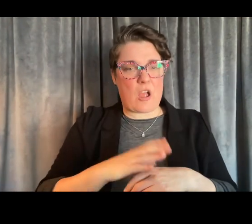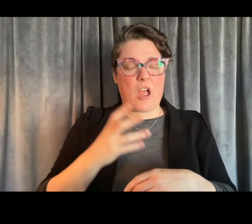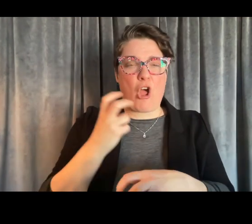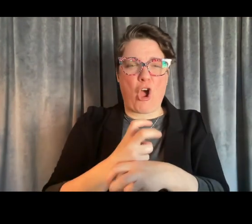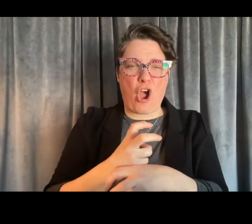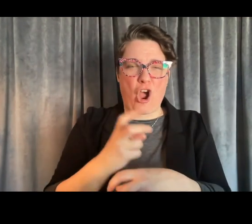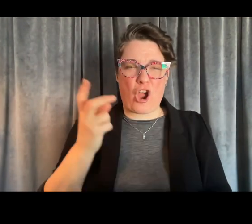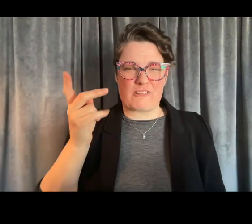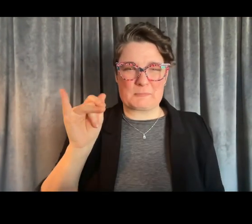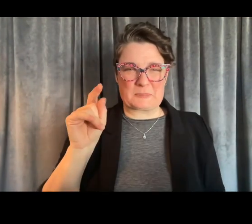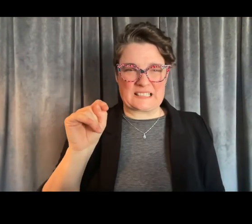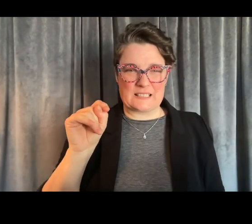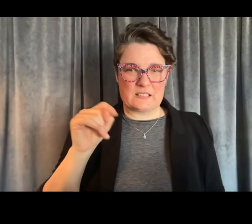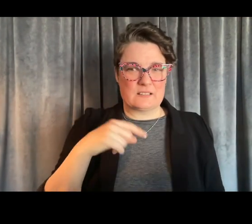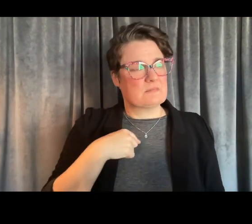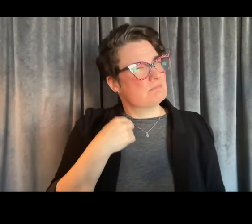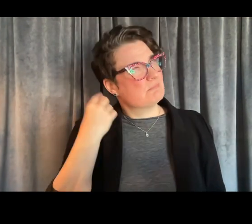Rebekah: and wondered how that is related.